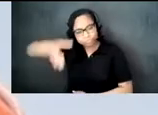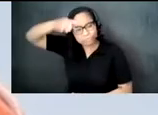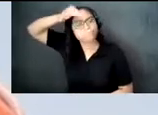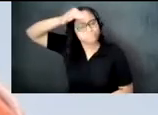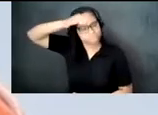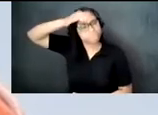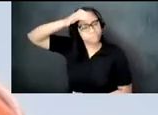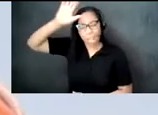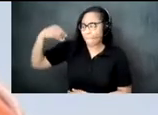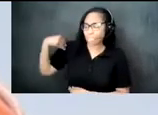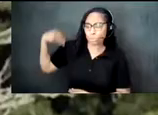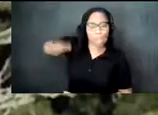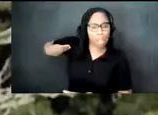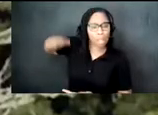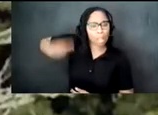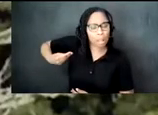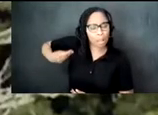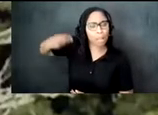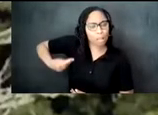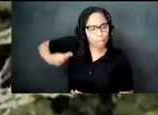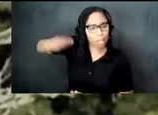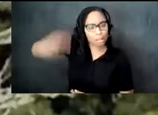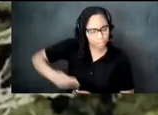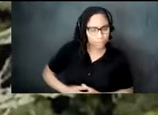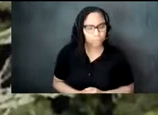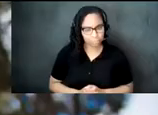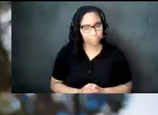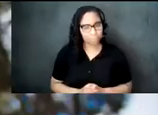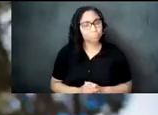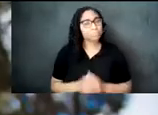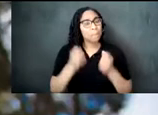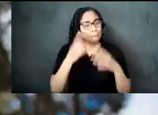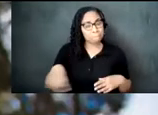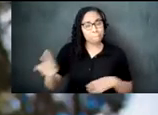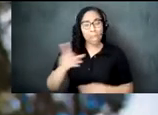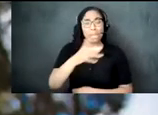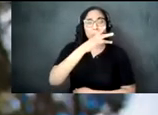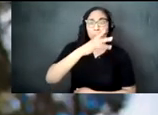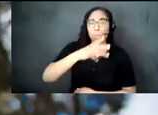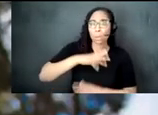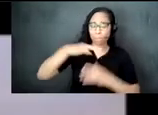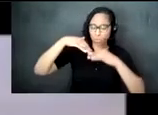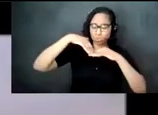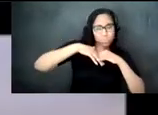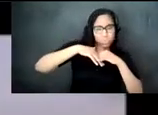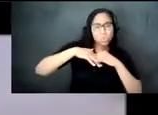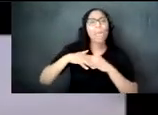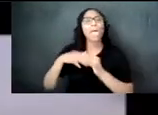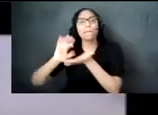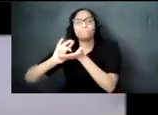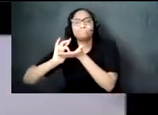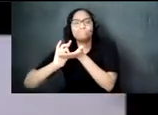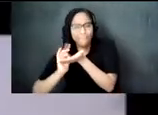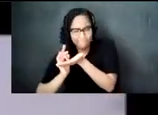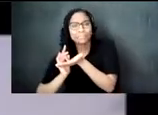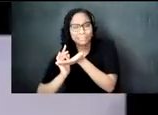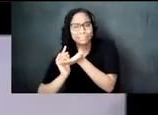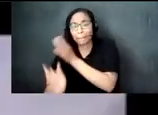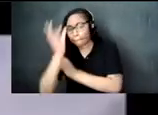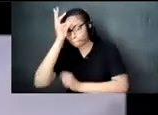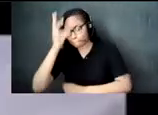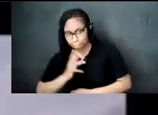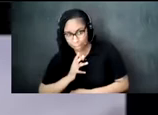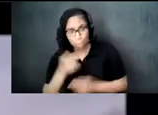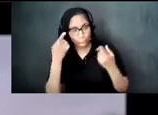to generation many were root women and medicine men according to sade muse of roots of resistance